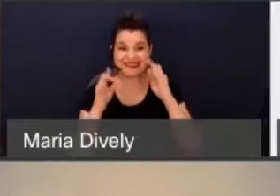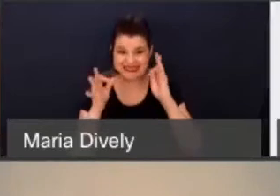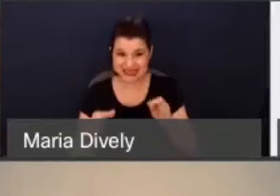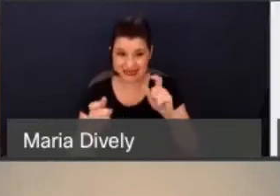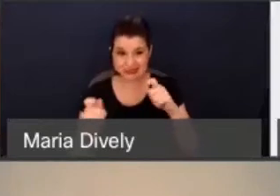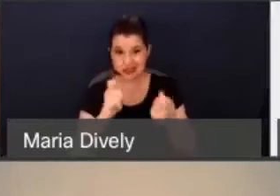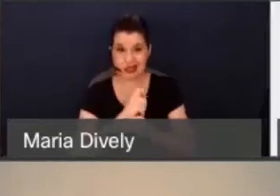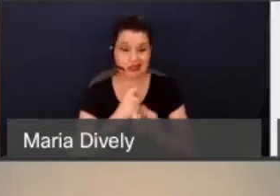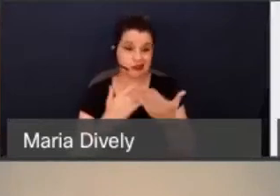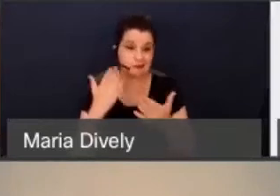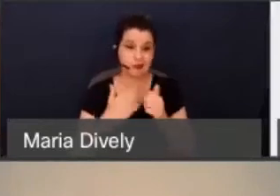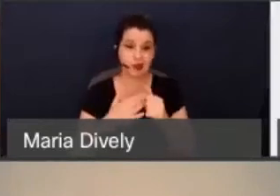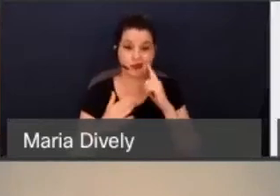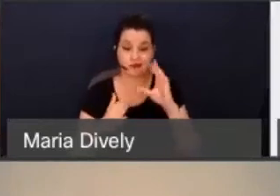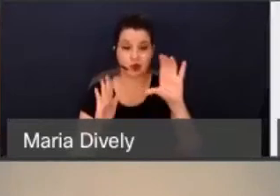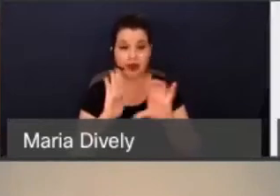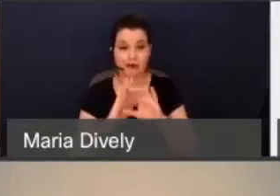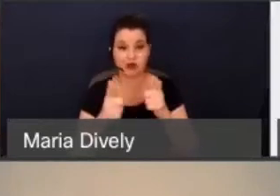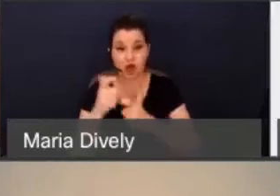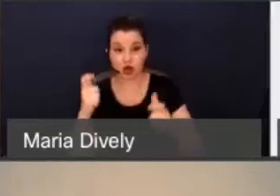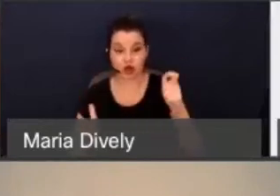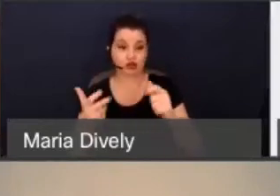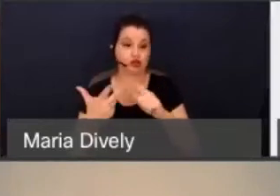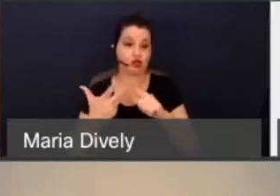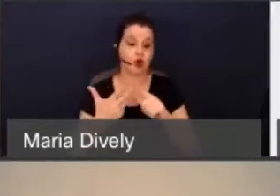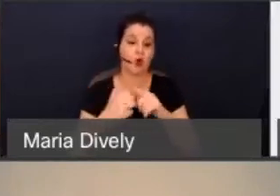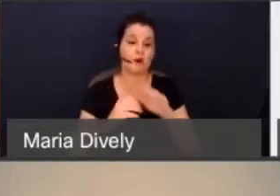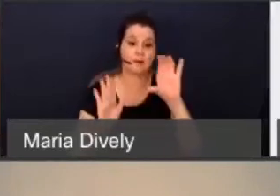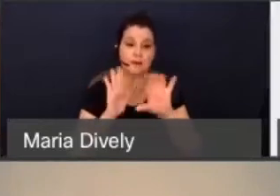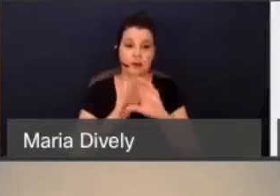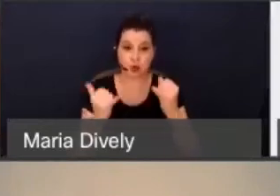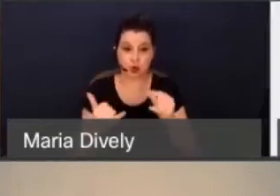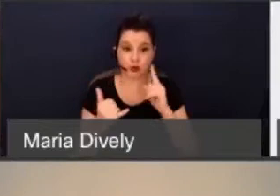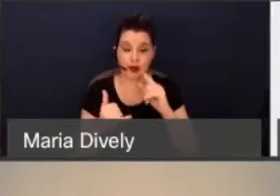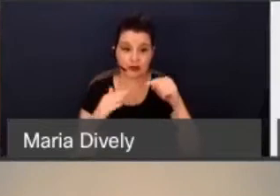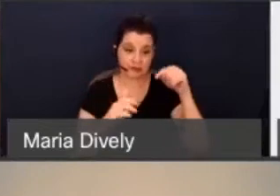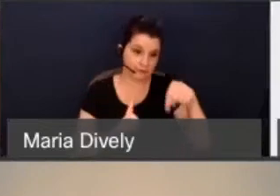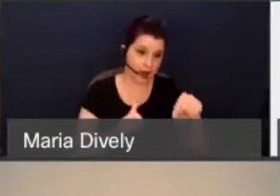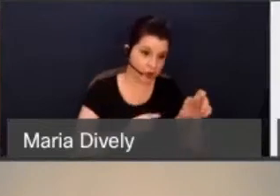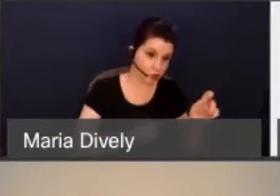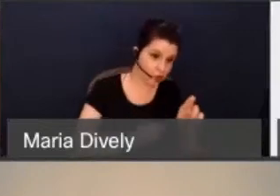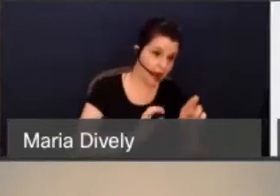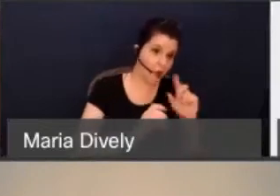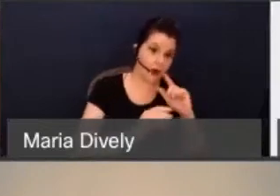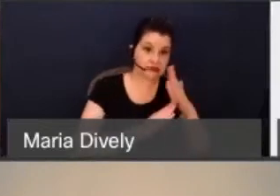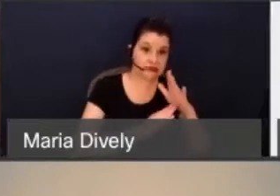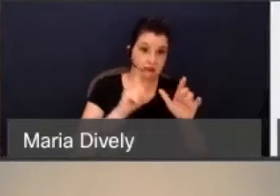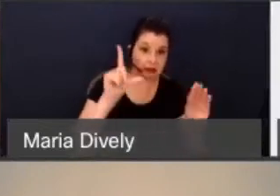maybe you want your image larger or you decide, well, my image is currently on the bottom, right, I want it on the top left and you move things,